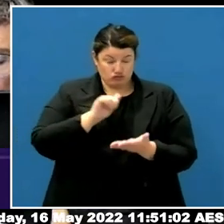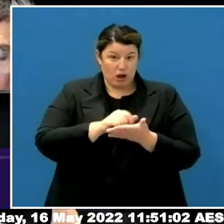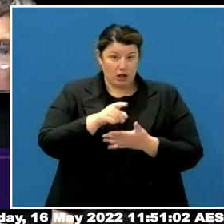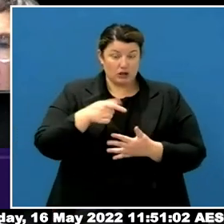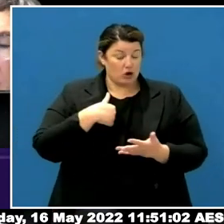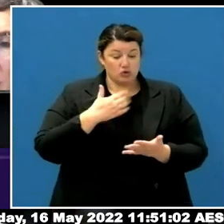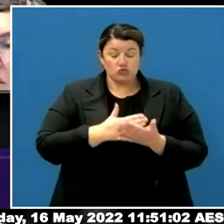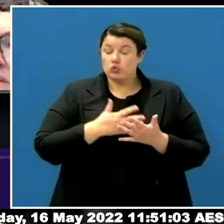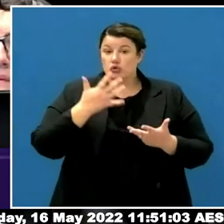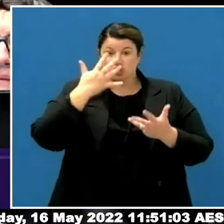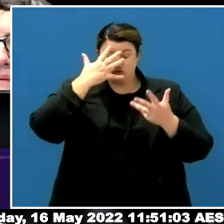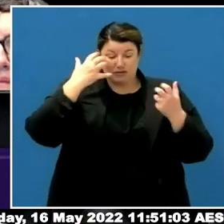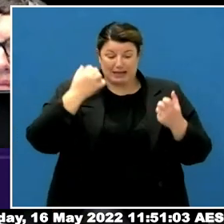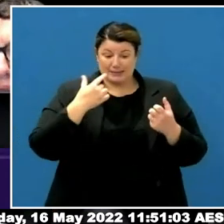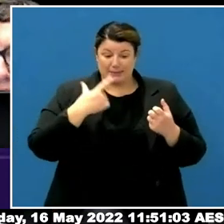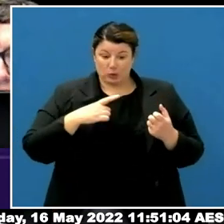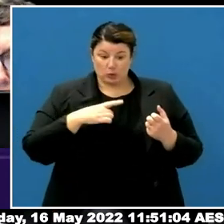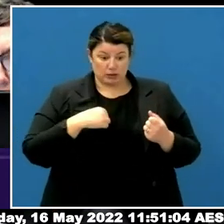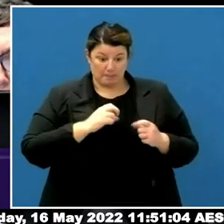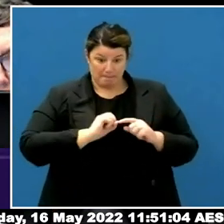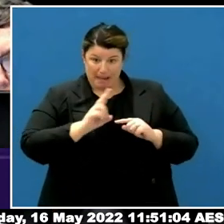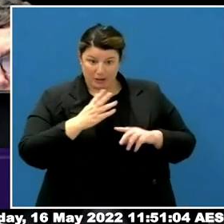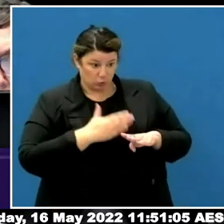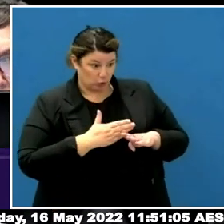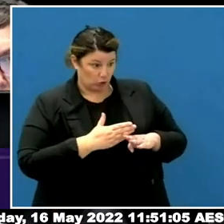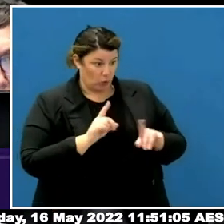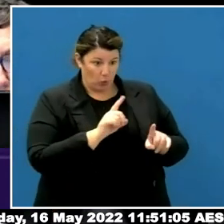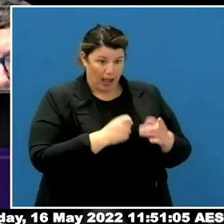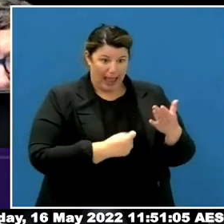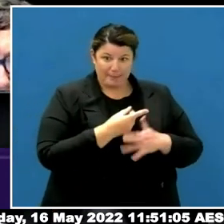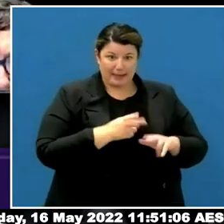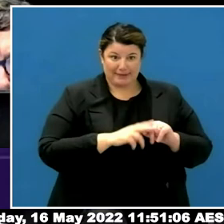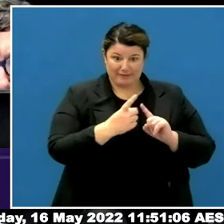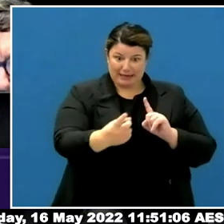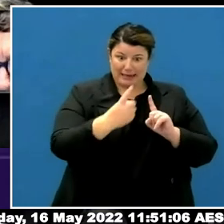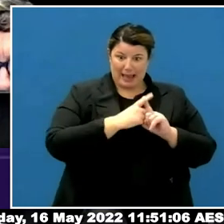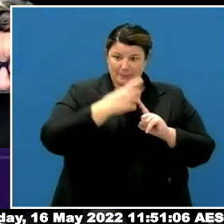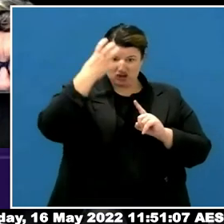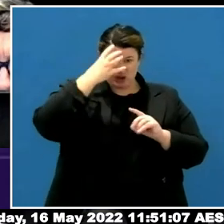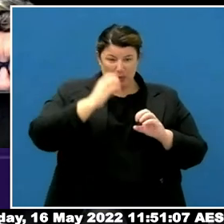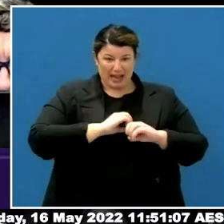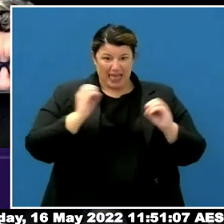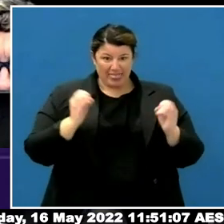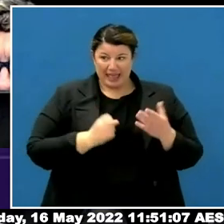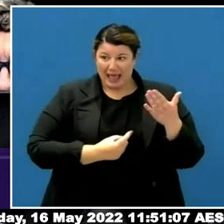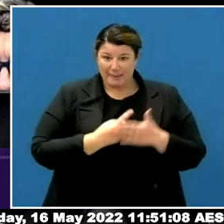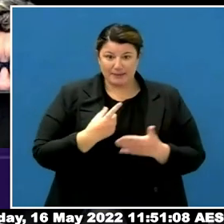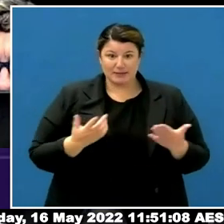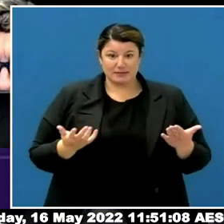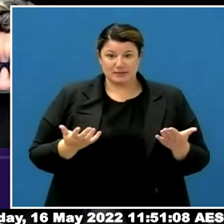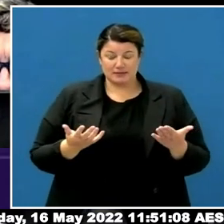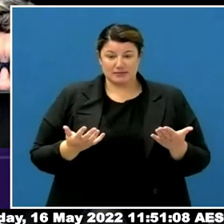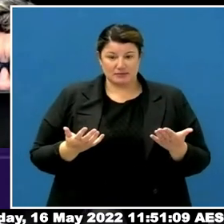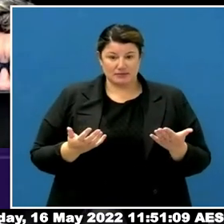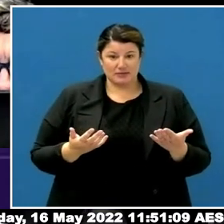thinking, what do I do if I don't have a service for Jason? Yes, and I think you said there was evidence that they said to you or concern